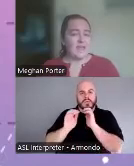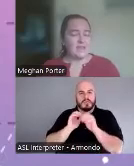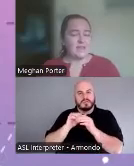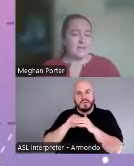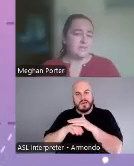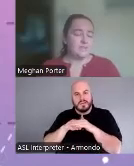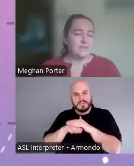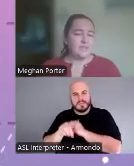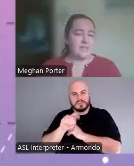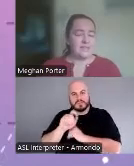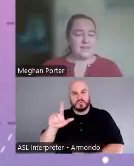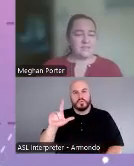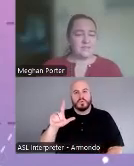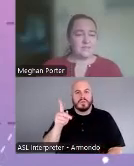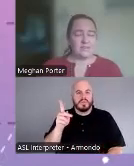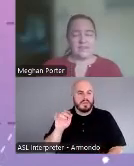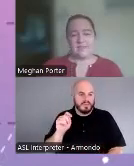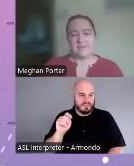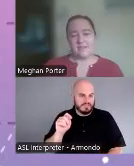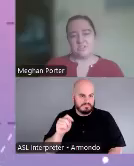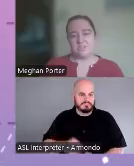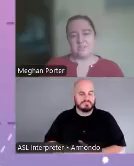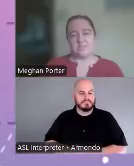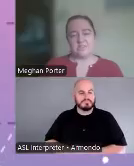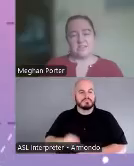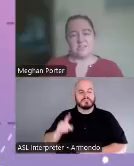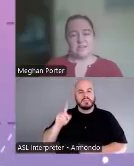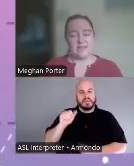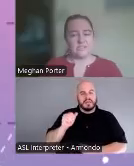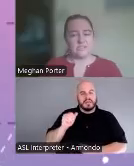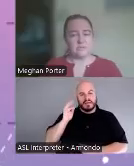And the ADA Knowledge Translation Center and ASHA